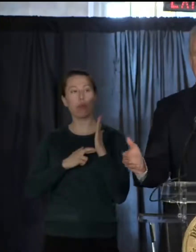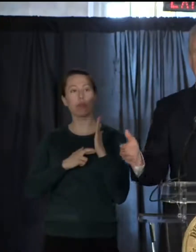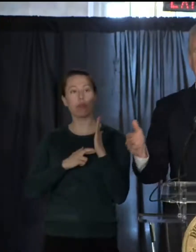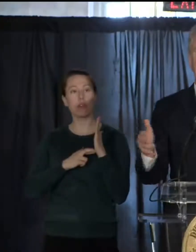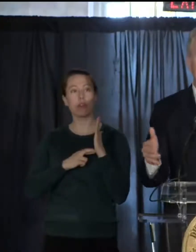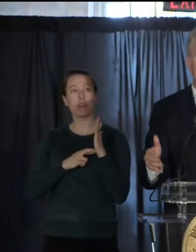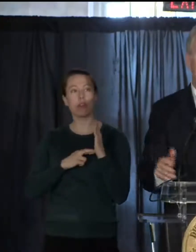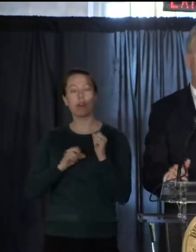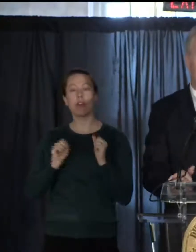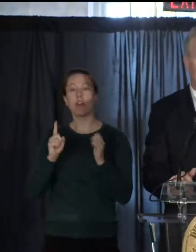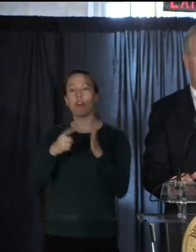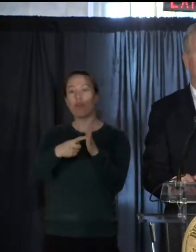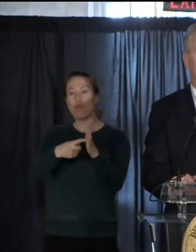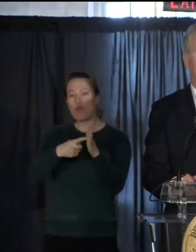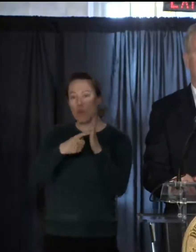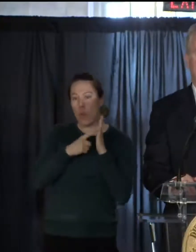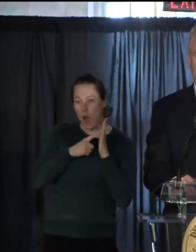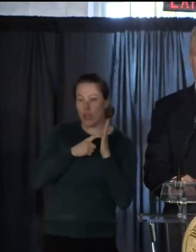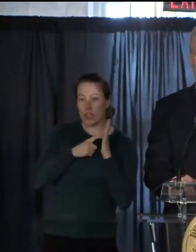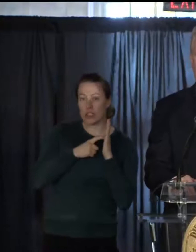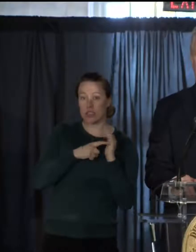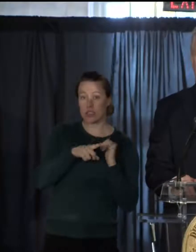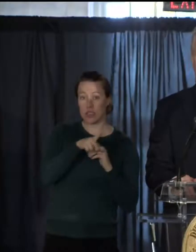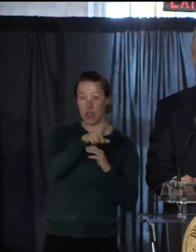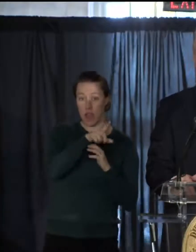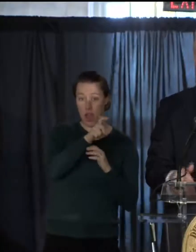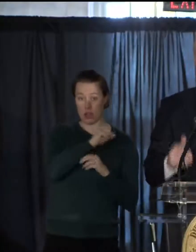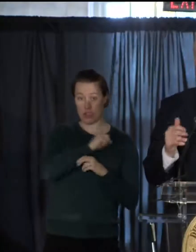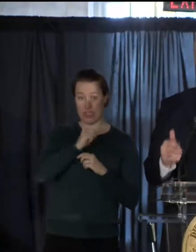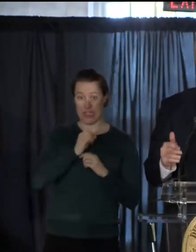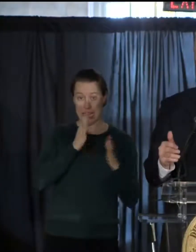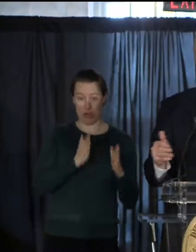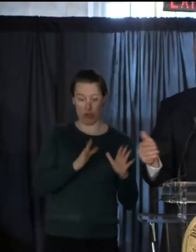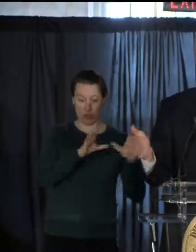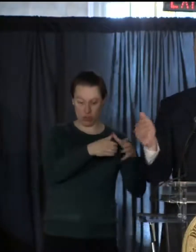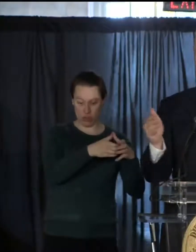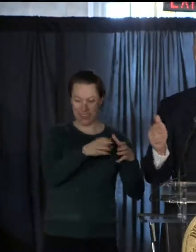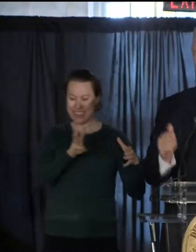THAT 60 OUT OF 100 SENATORS SUPPORT THE NOMINATION OF A